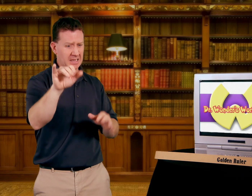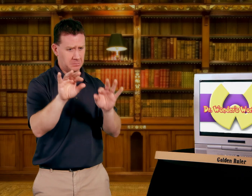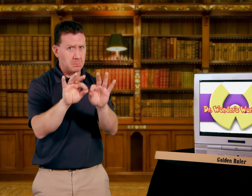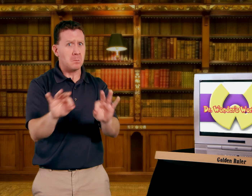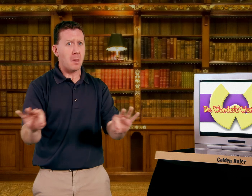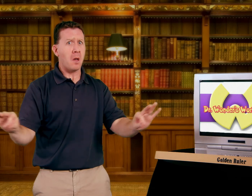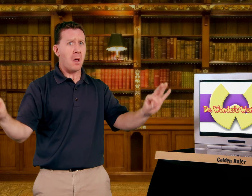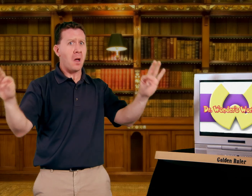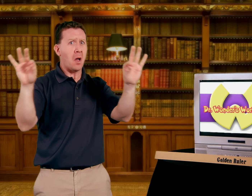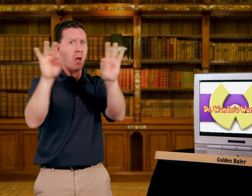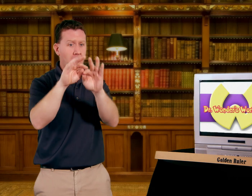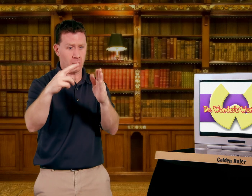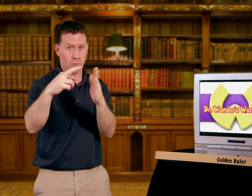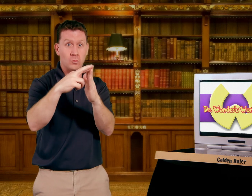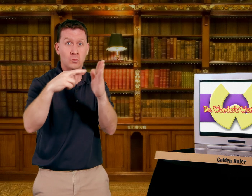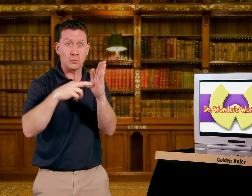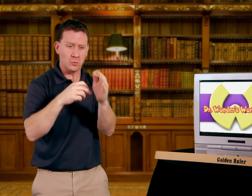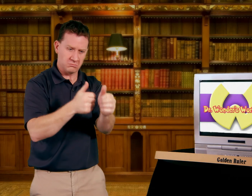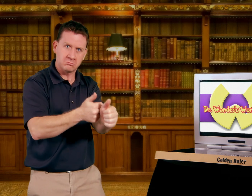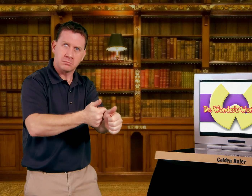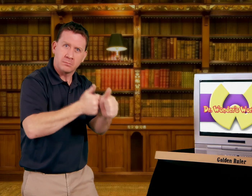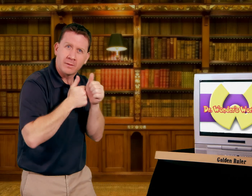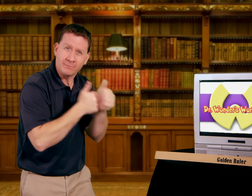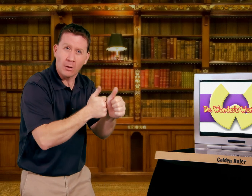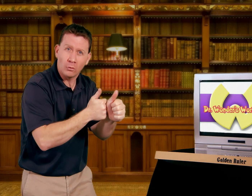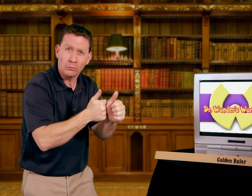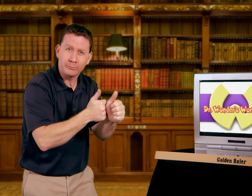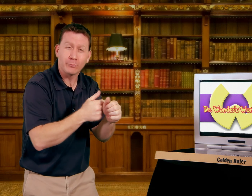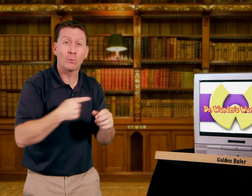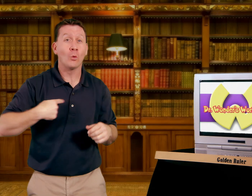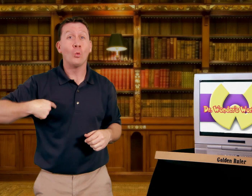IT IS STILL AN IMPORTANT RULE TO FOLLOW.